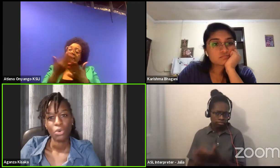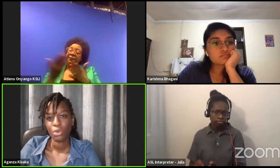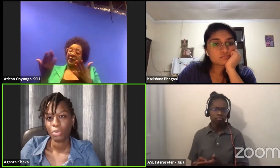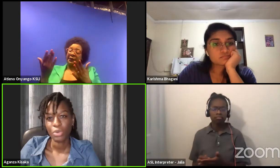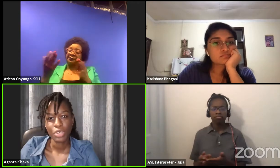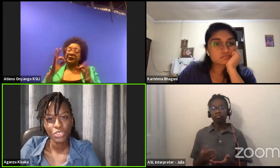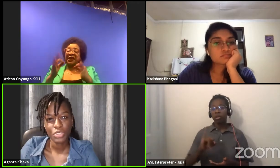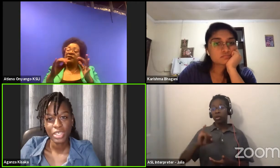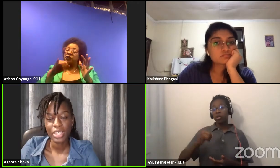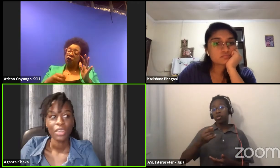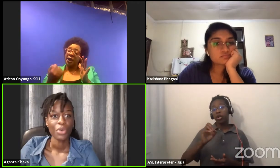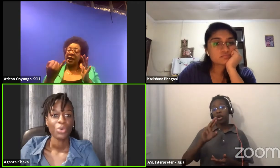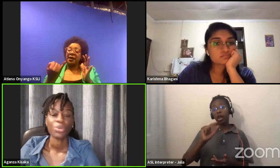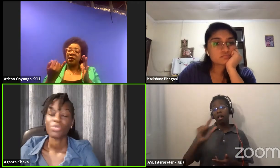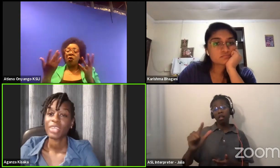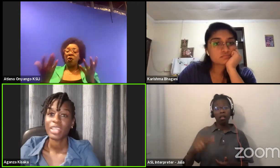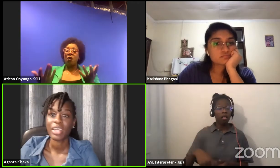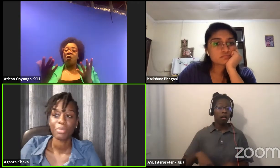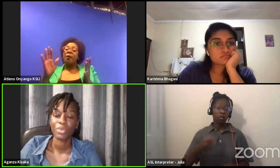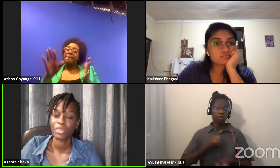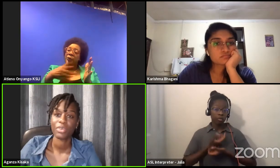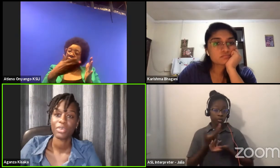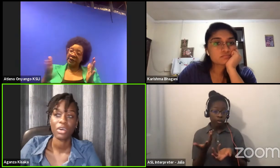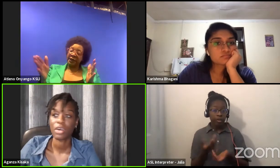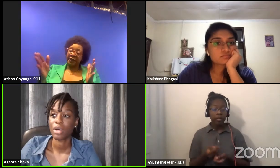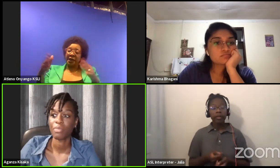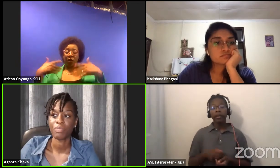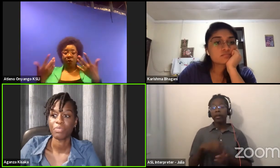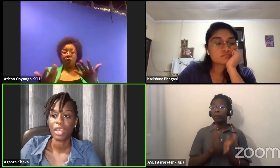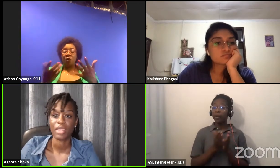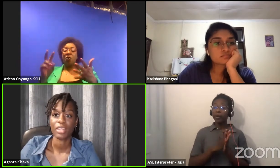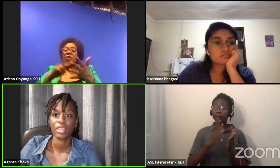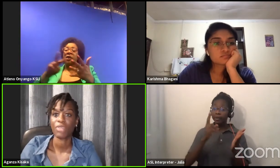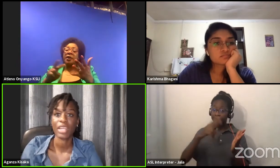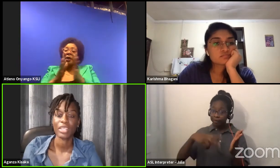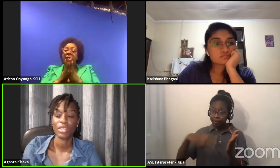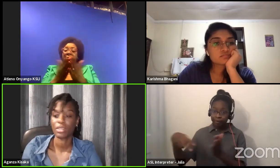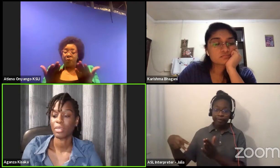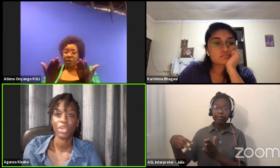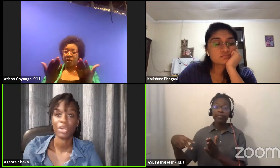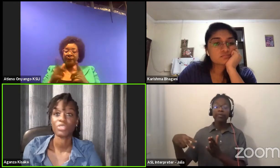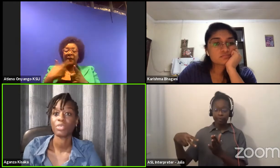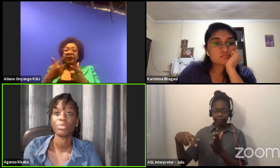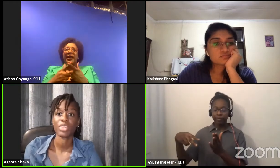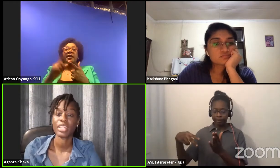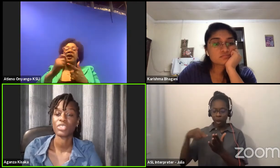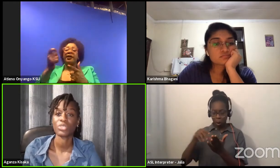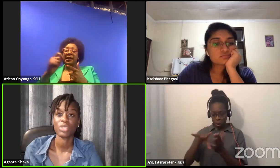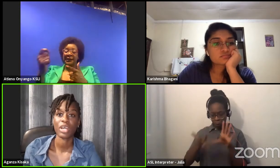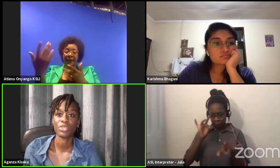or poetry or reading a book, and then writing the parts of the book that stood out to you